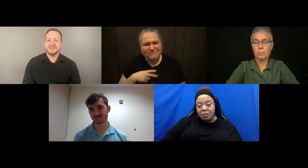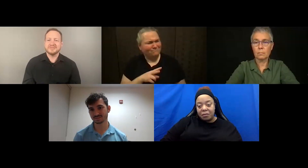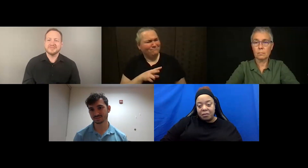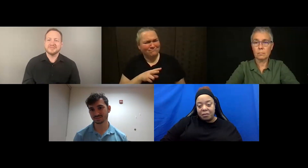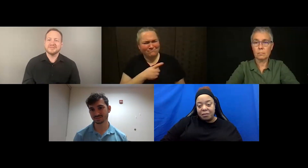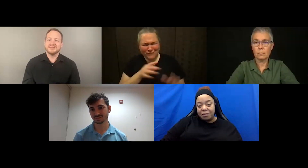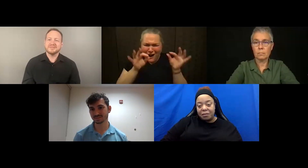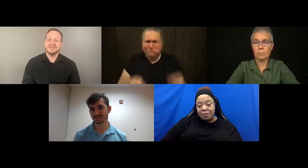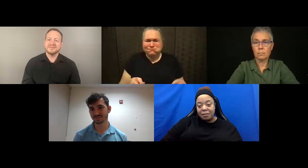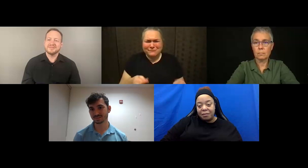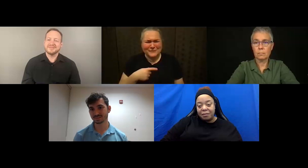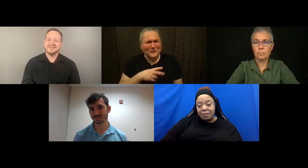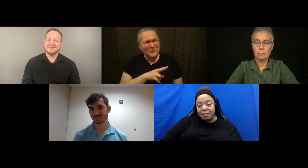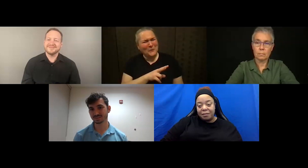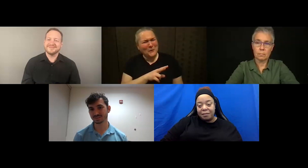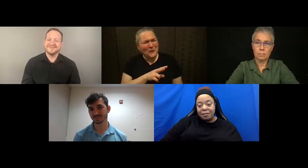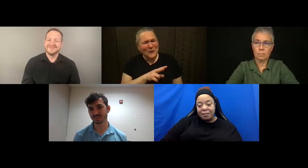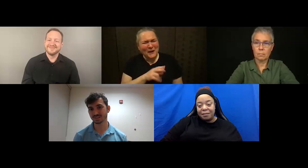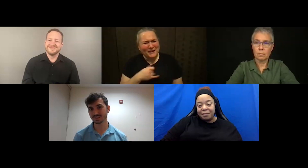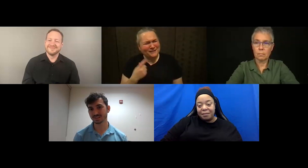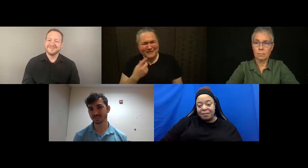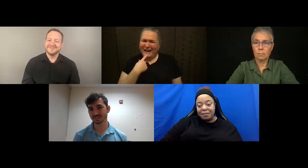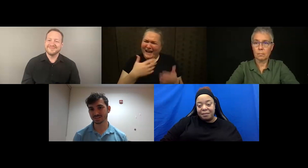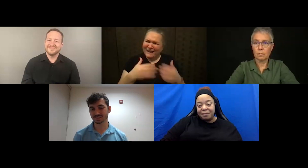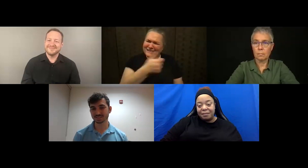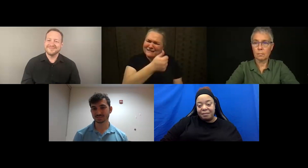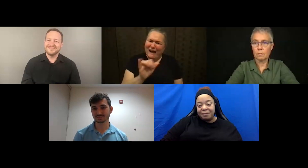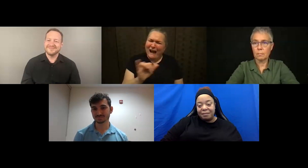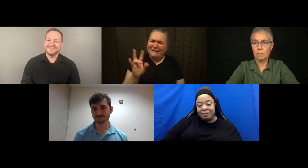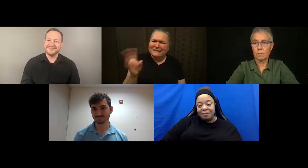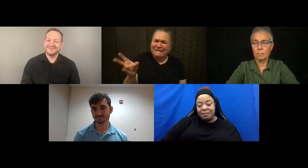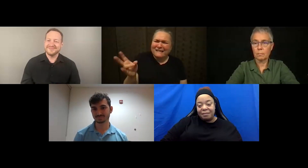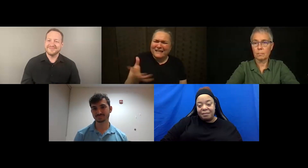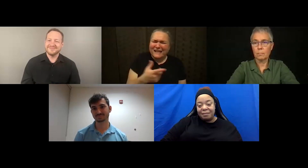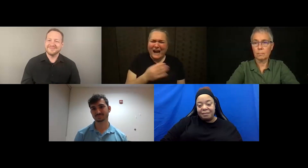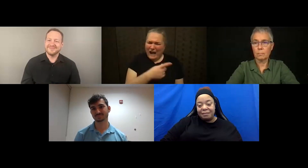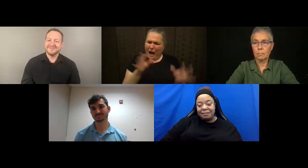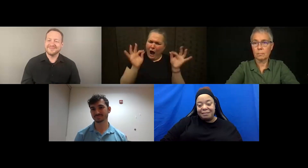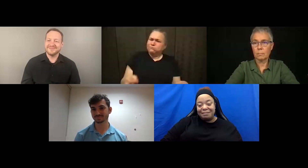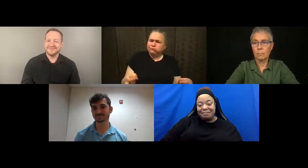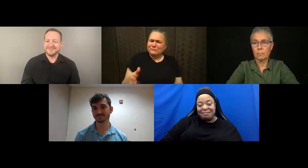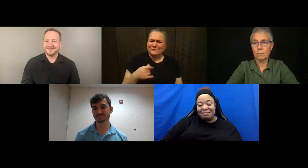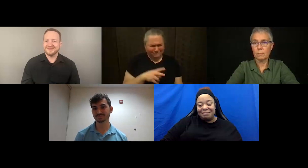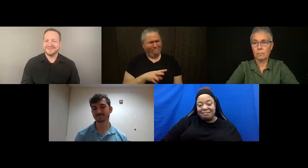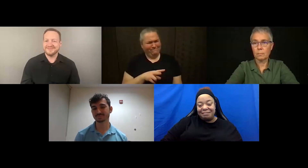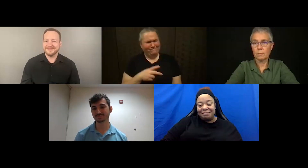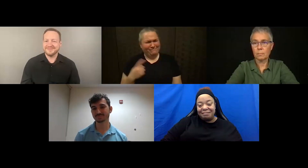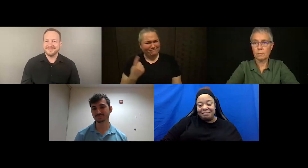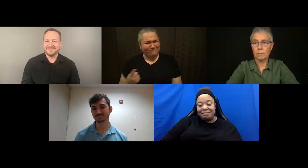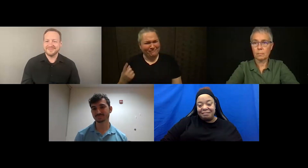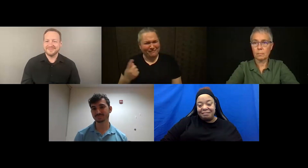replace the teachers, replace everything. I'm like, that's a big decision! In 70 years,